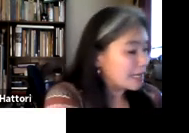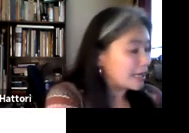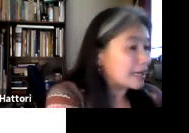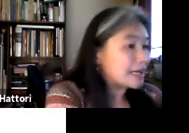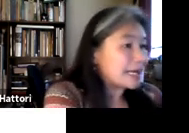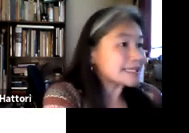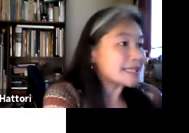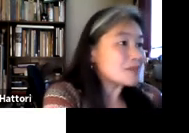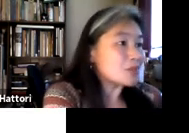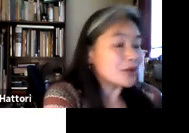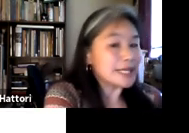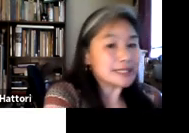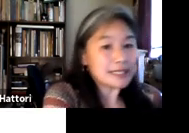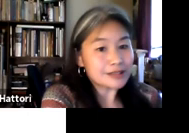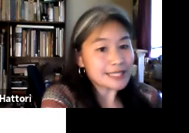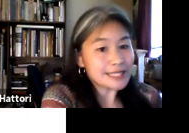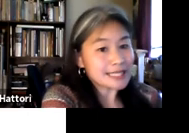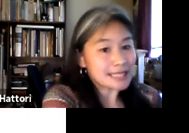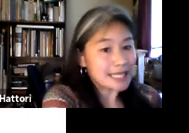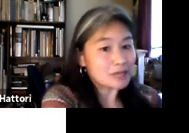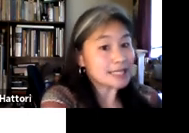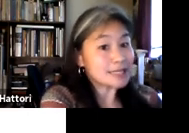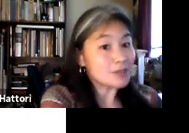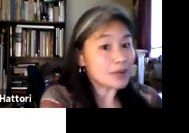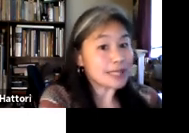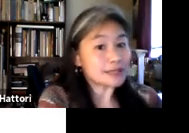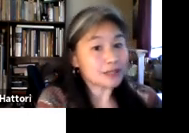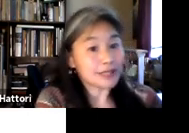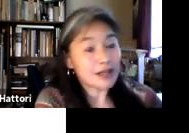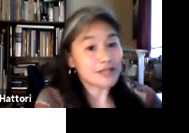that as children. One day he was in the shed messing around with